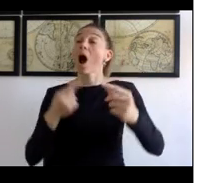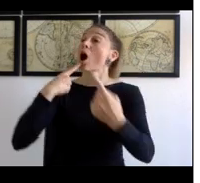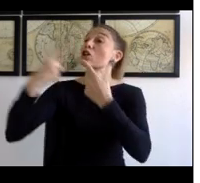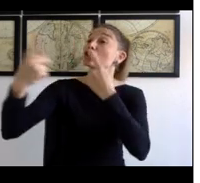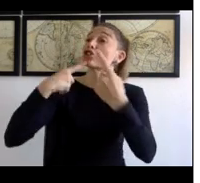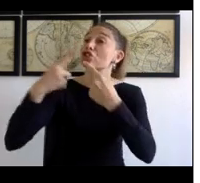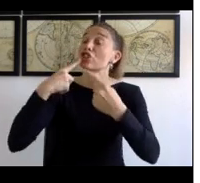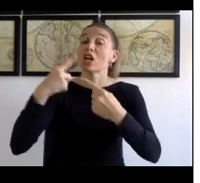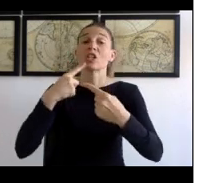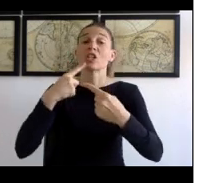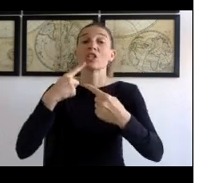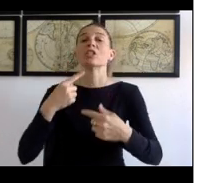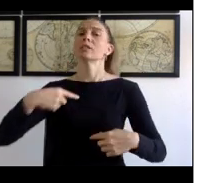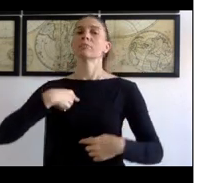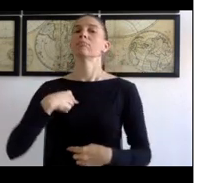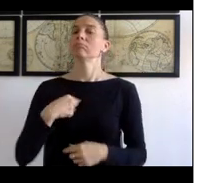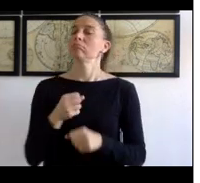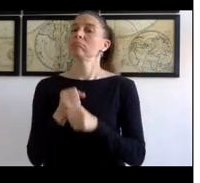Because they are different.